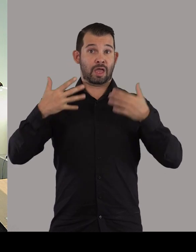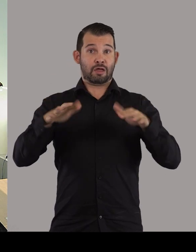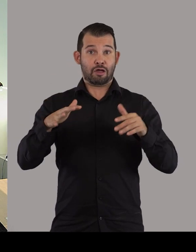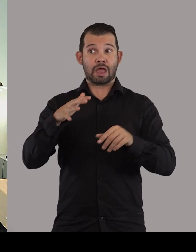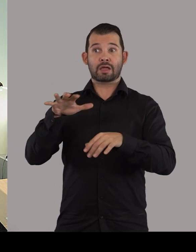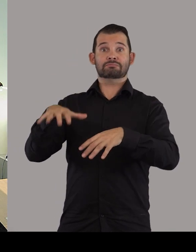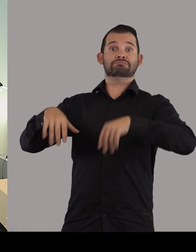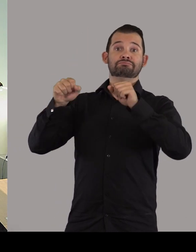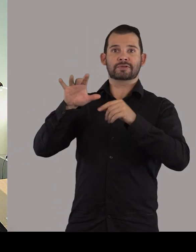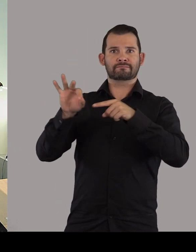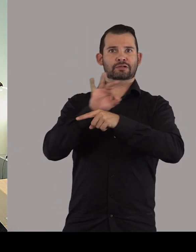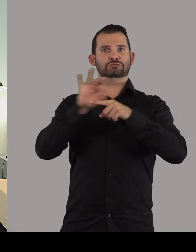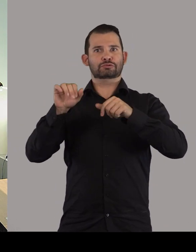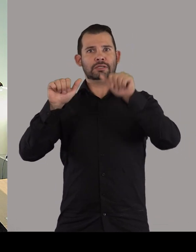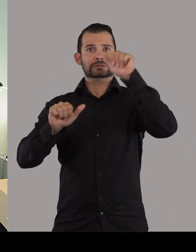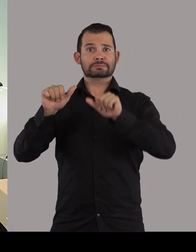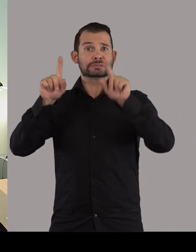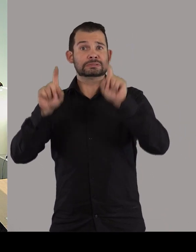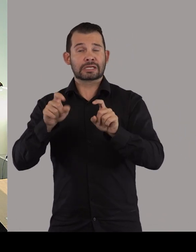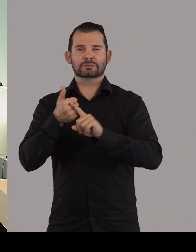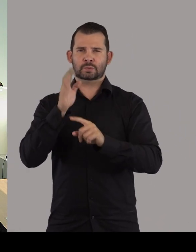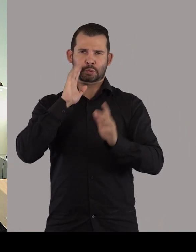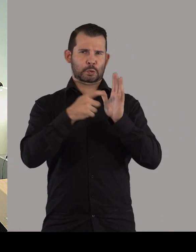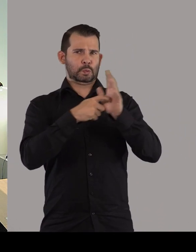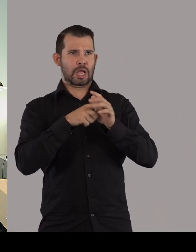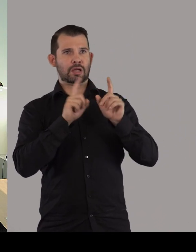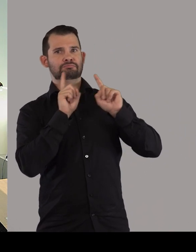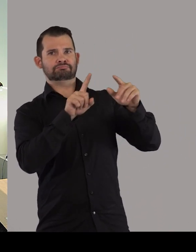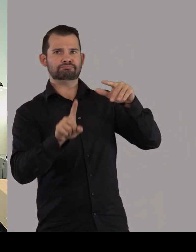you will be required to attend one as part of the appeal process.